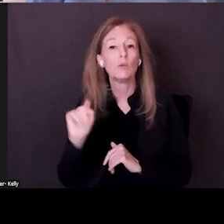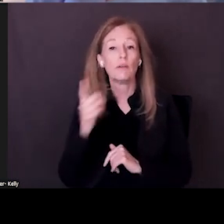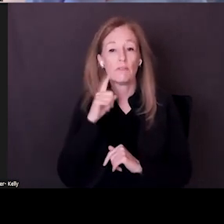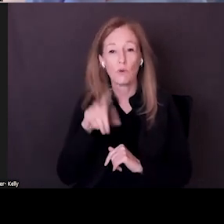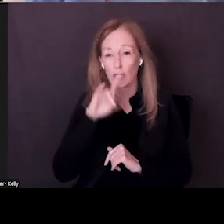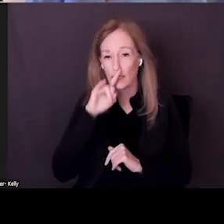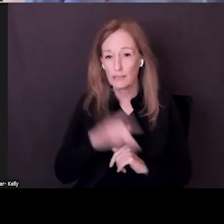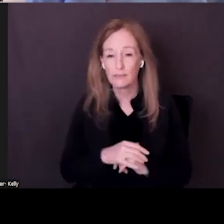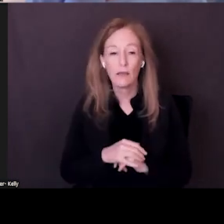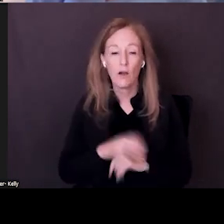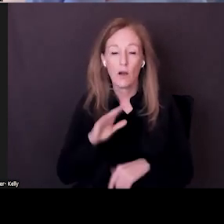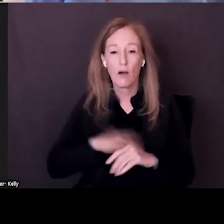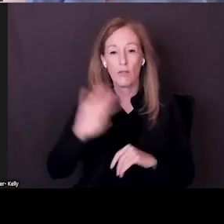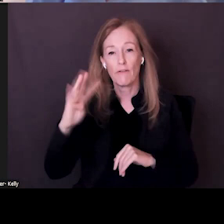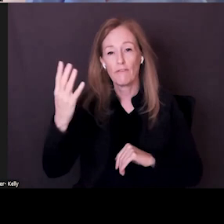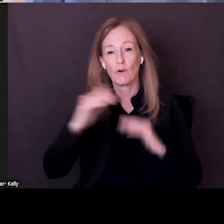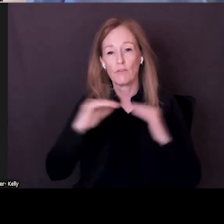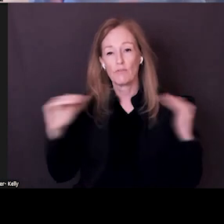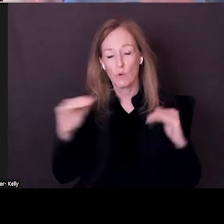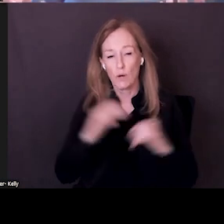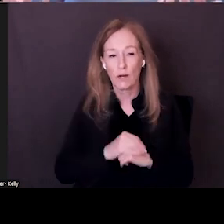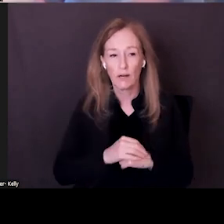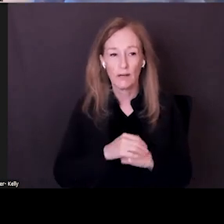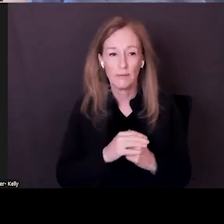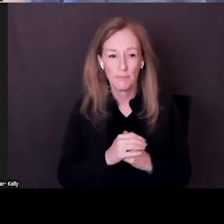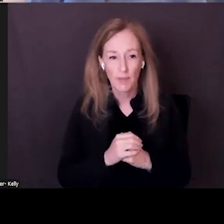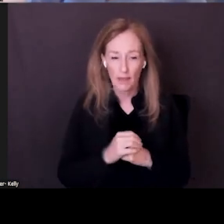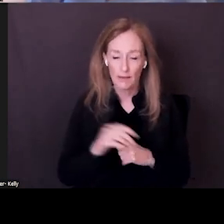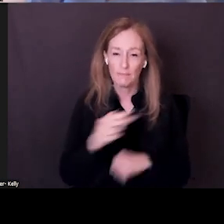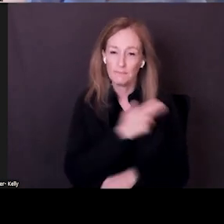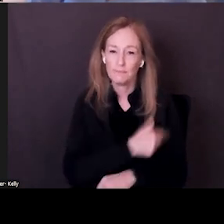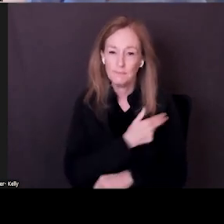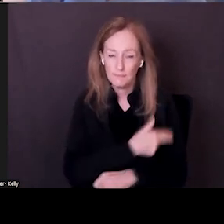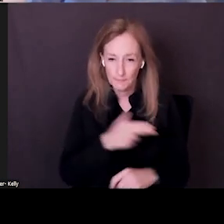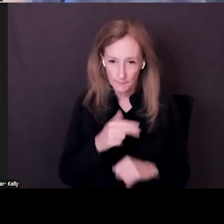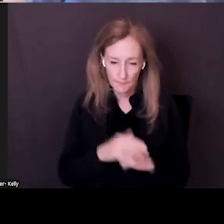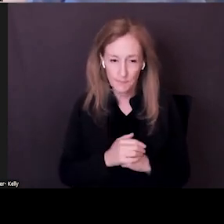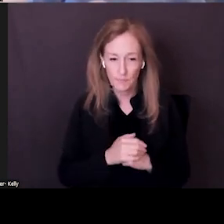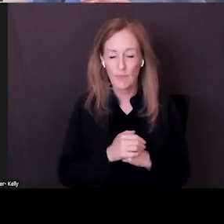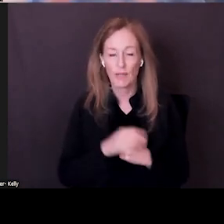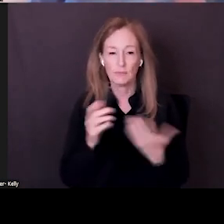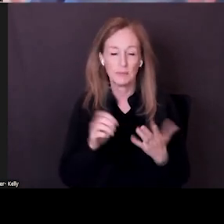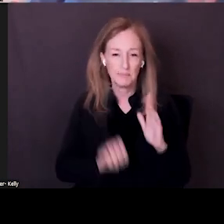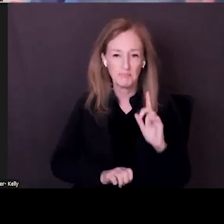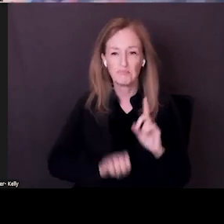RIGHT THERE ON THE FOURTH FLOOR ON EAST TENNESSEE CHILDREN'S HOSPITAL. THEY DON'T HAVE TO GO THROUGH